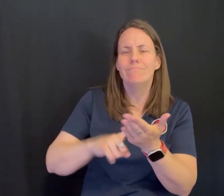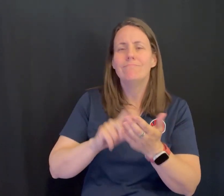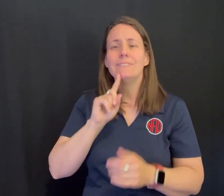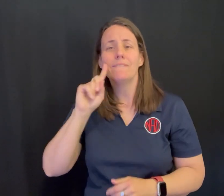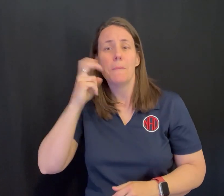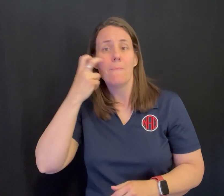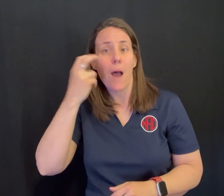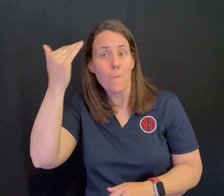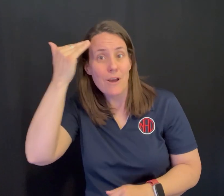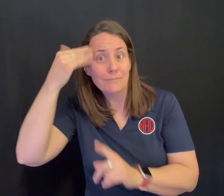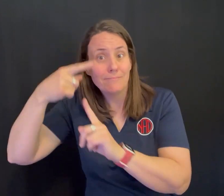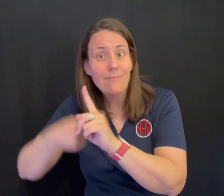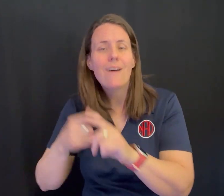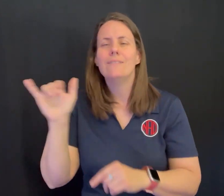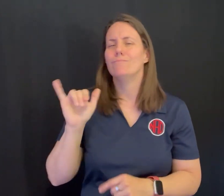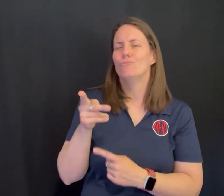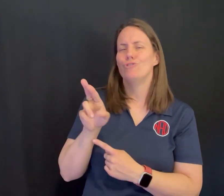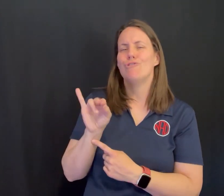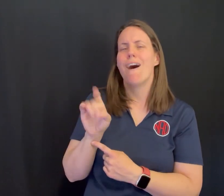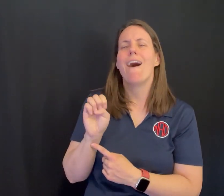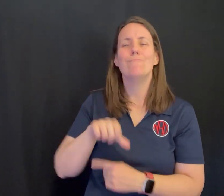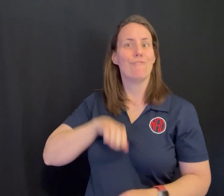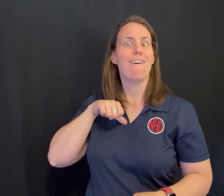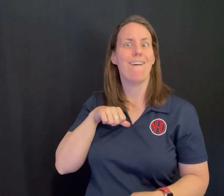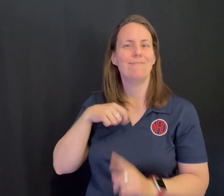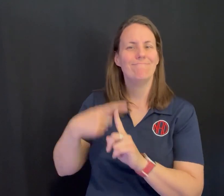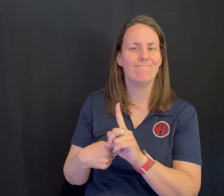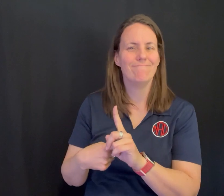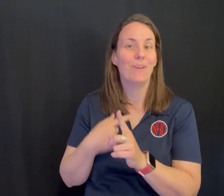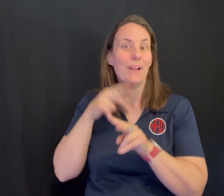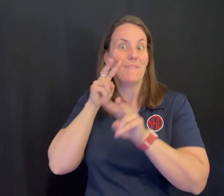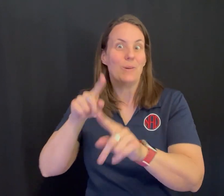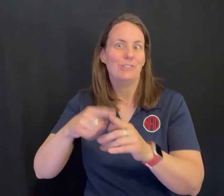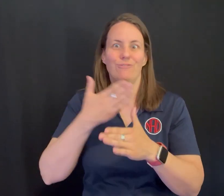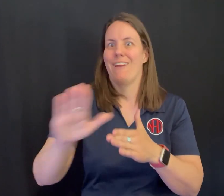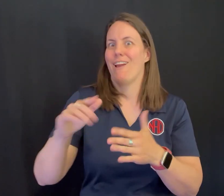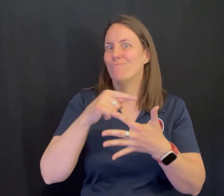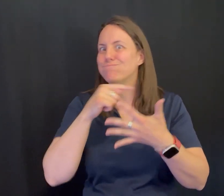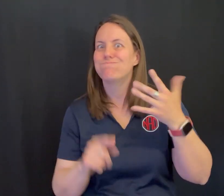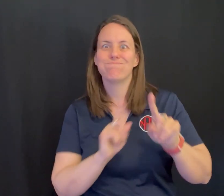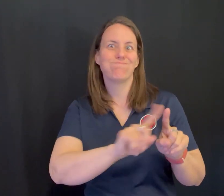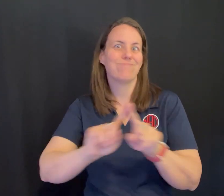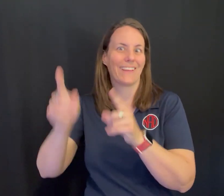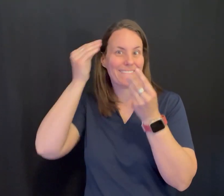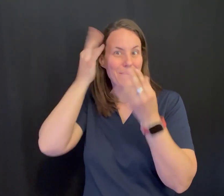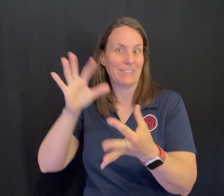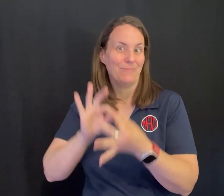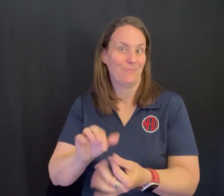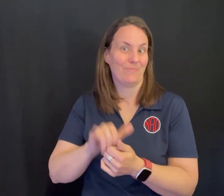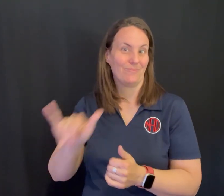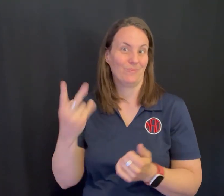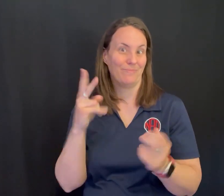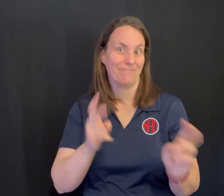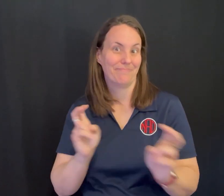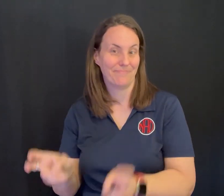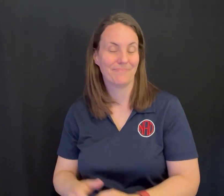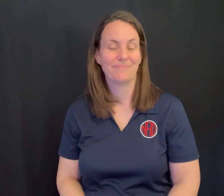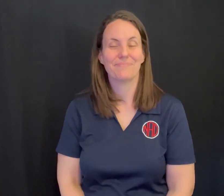DeafBlind Awareness month and PRIDE -- we're excited to share some posts next month!